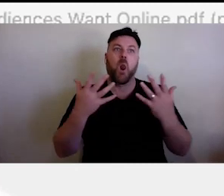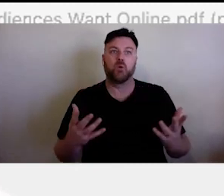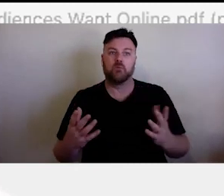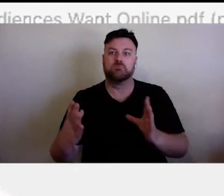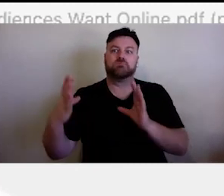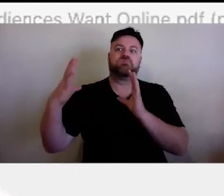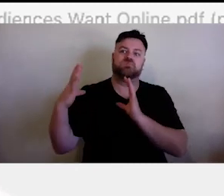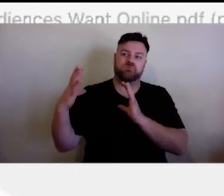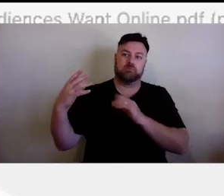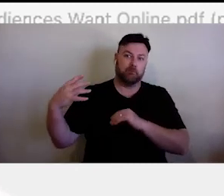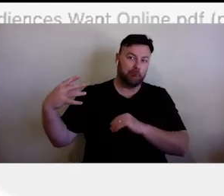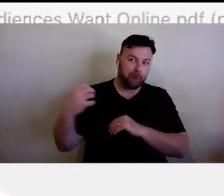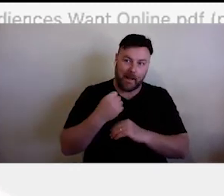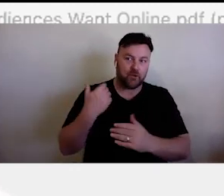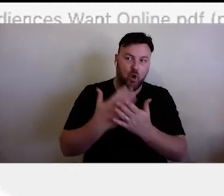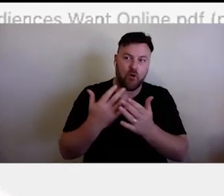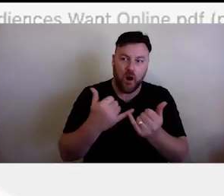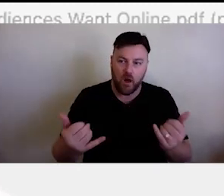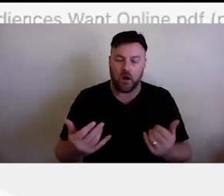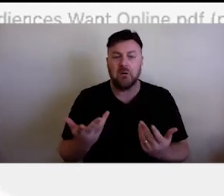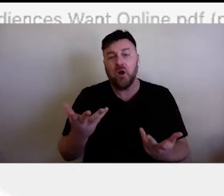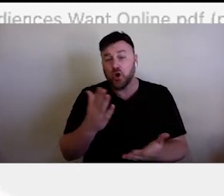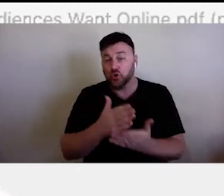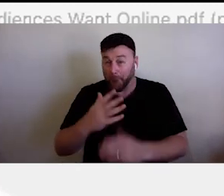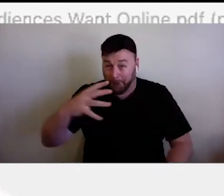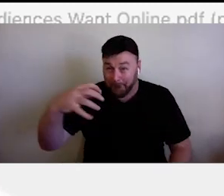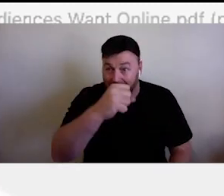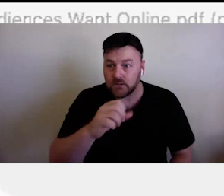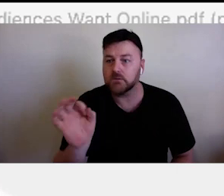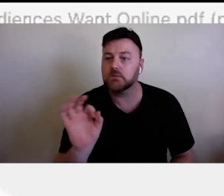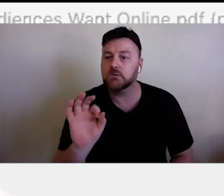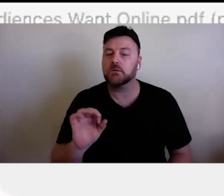you are taking that decision it can be a good thing to reflect on why